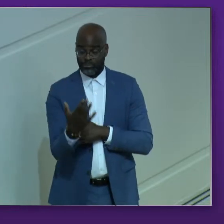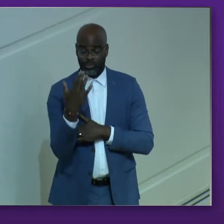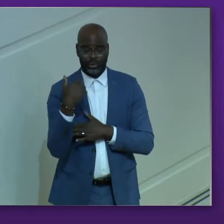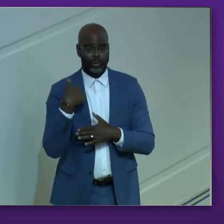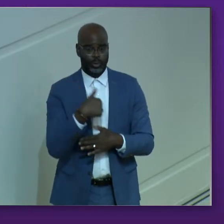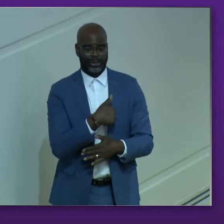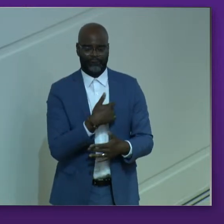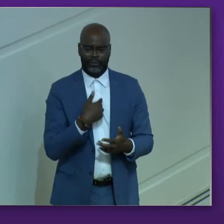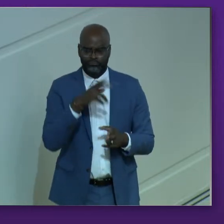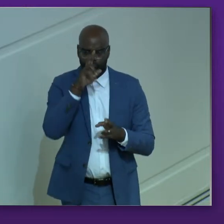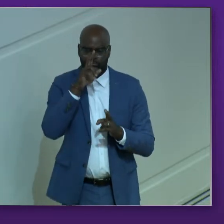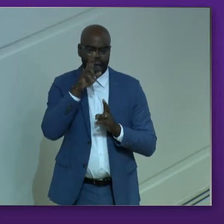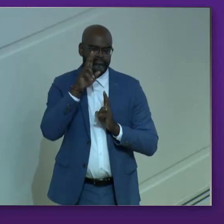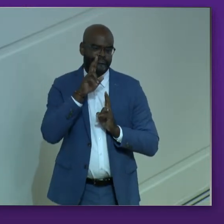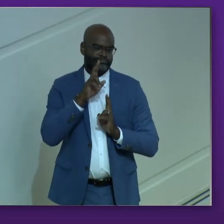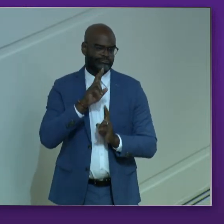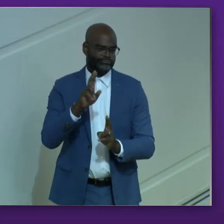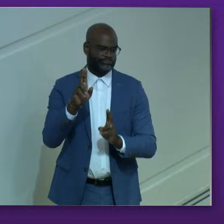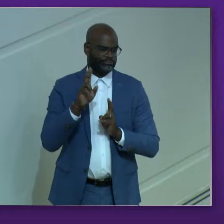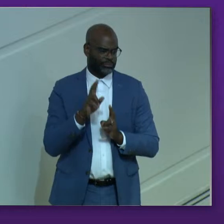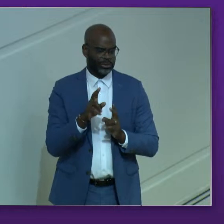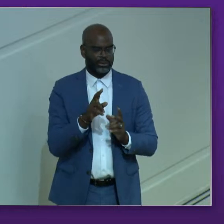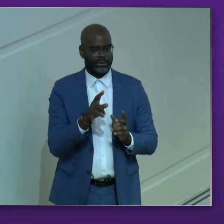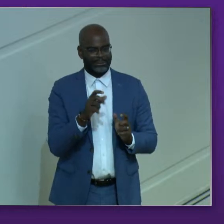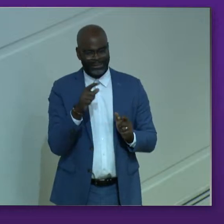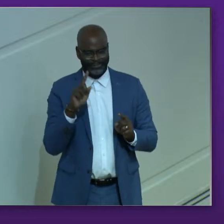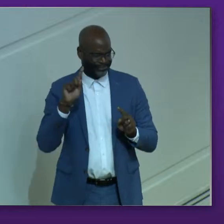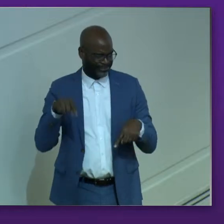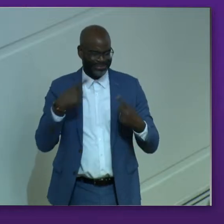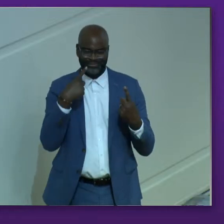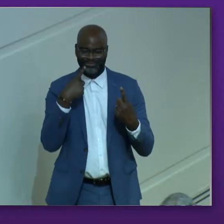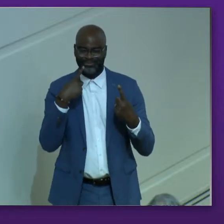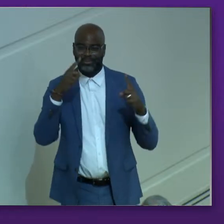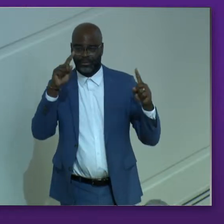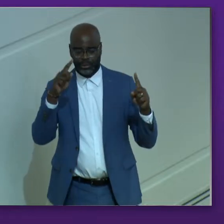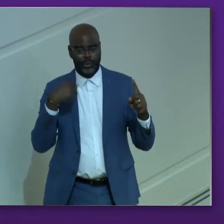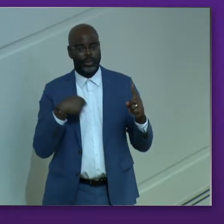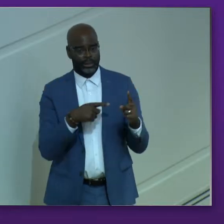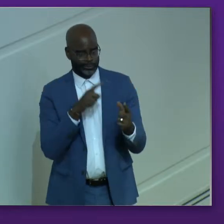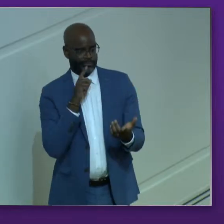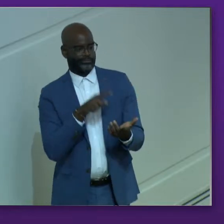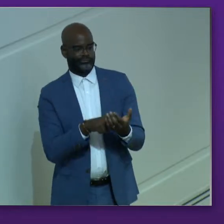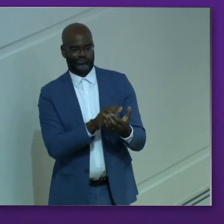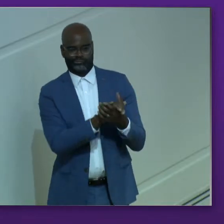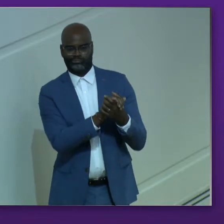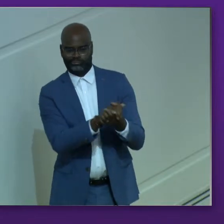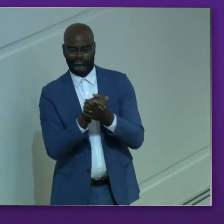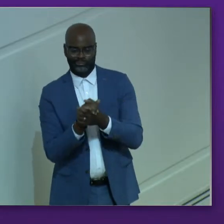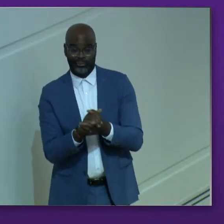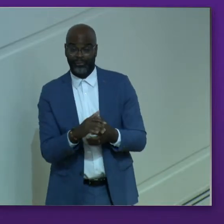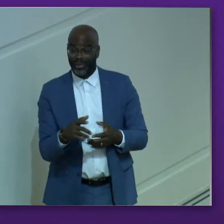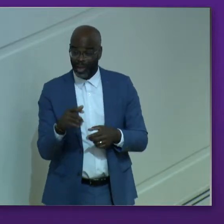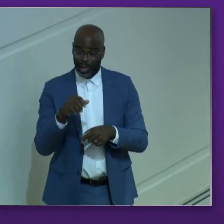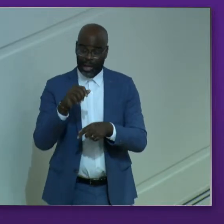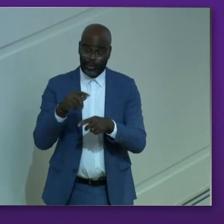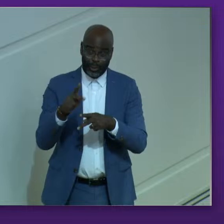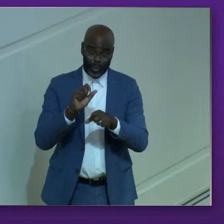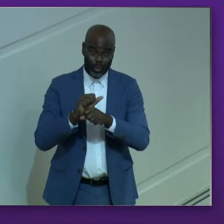YEAR ALREADY? THIS MORNING WE HAVE THE PRIVILEGE OF CELEBRATING OUR